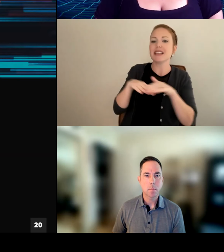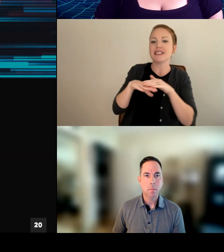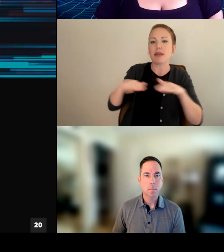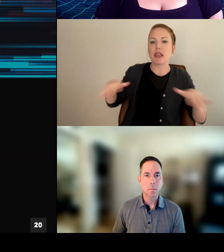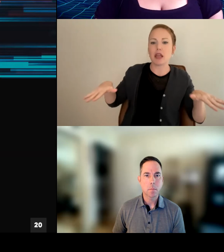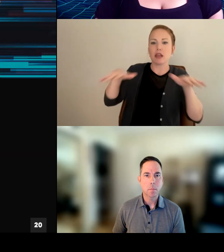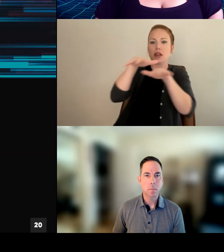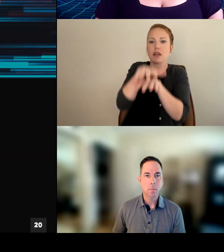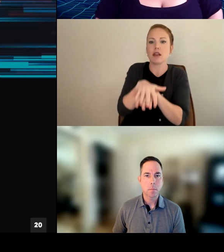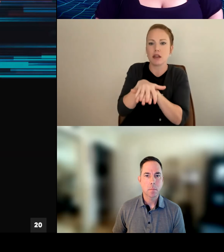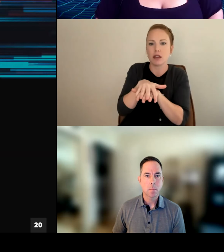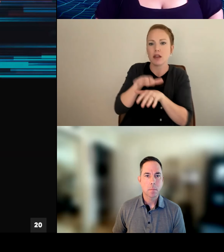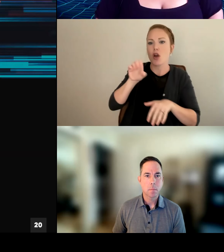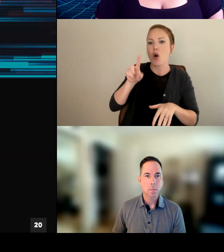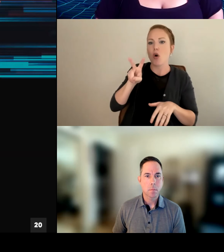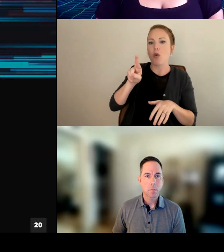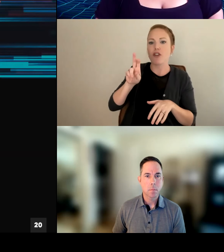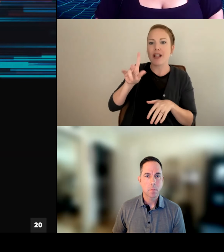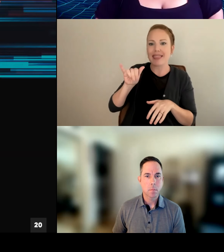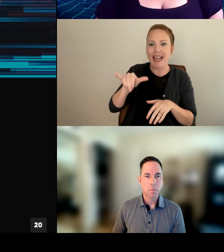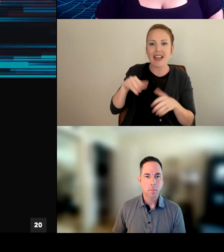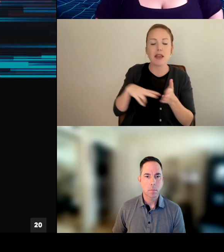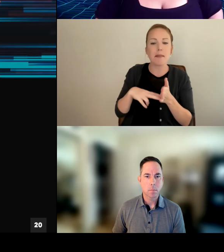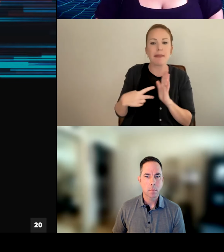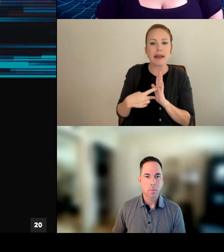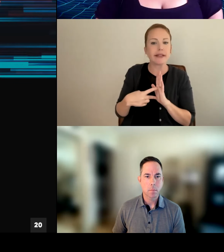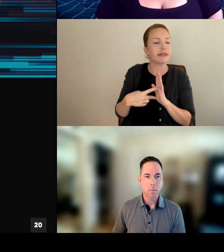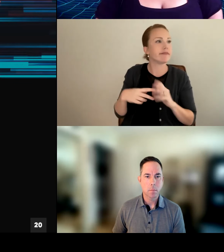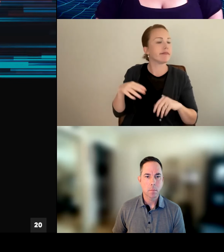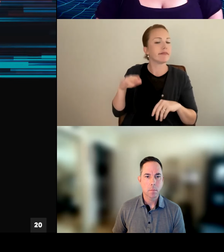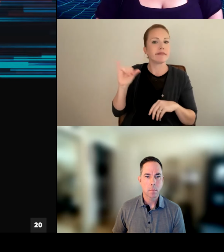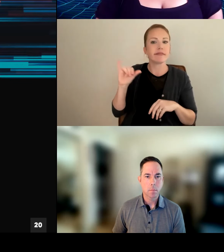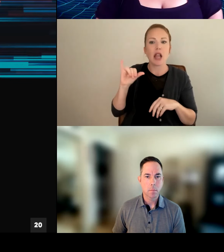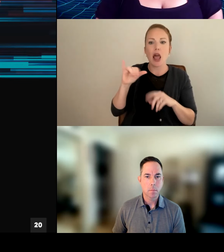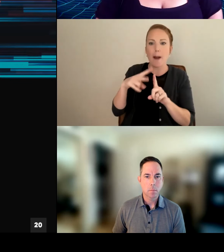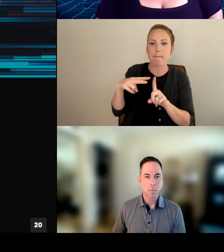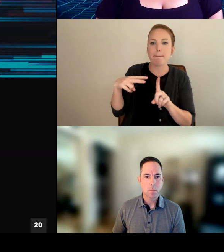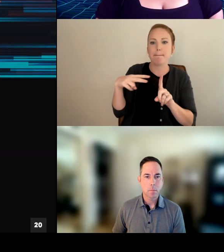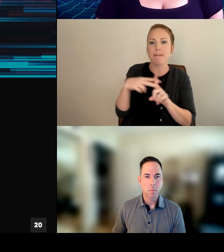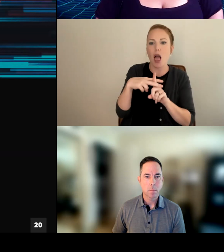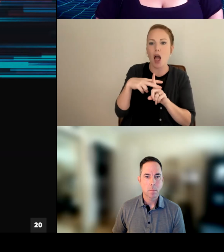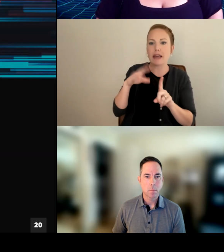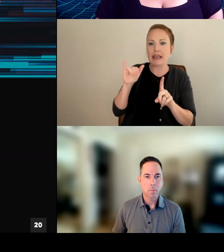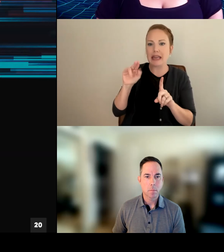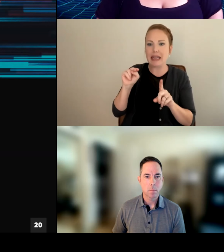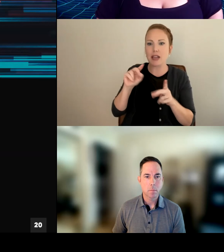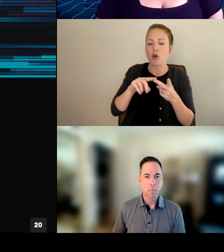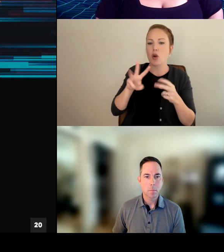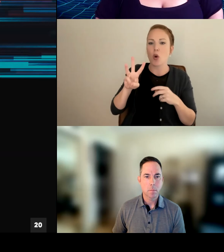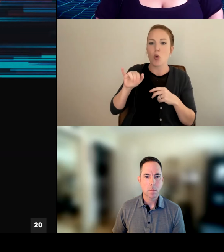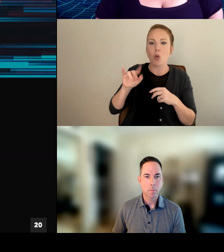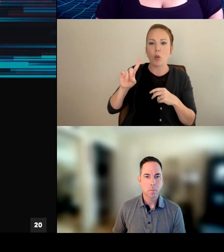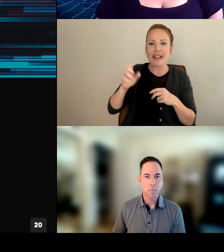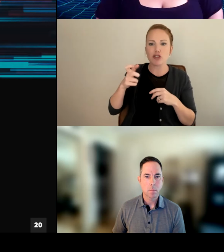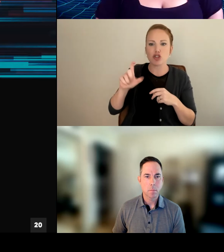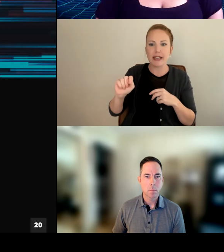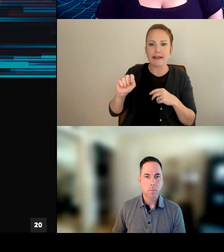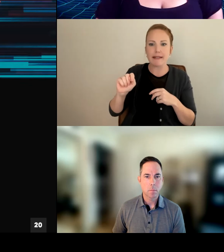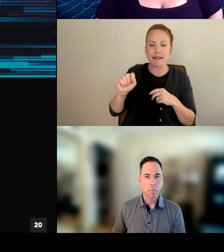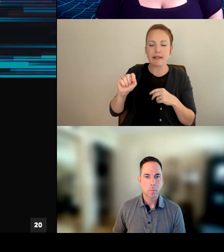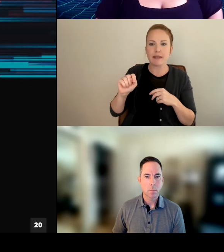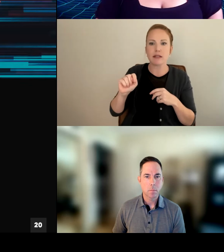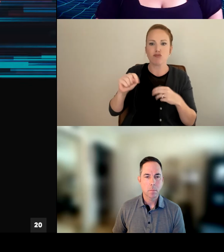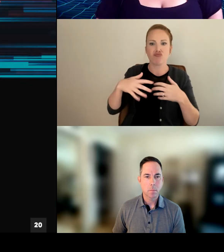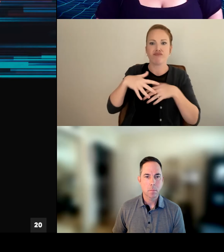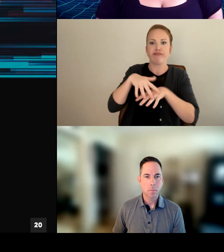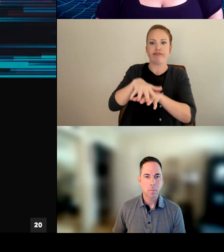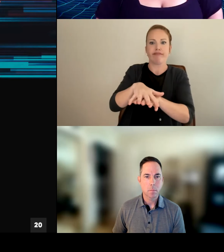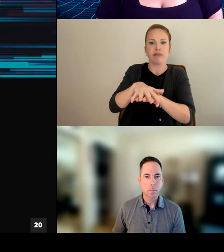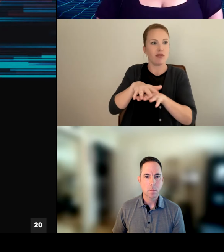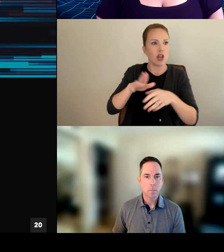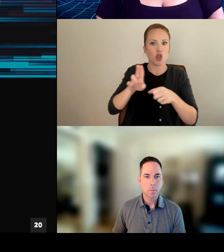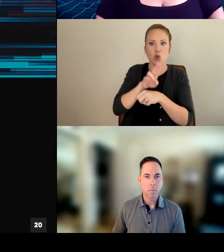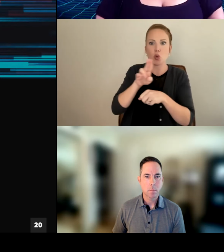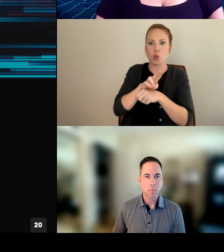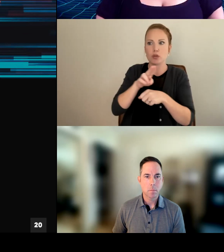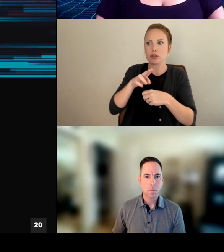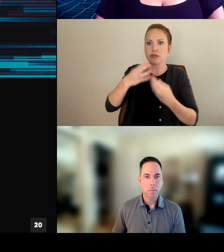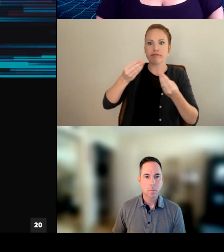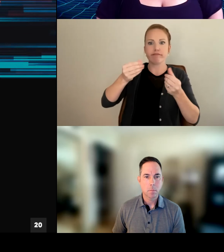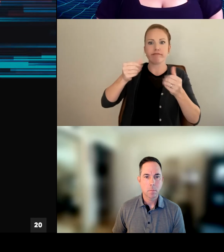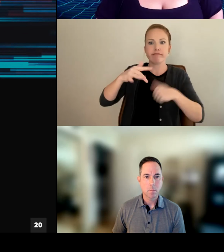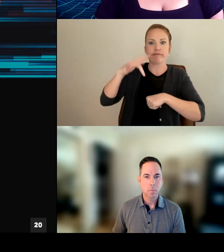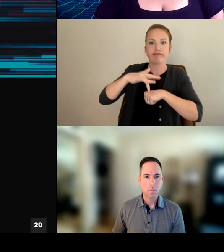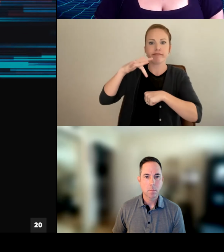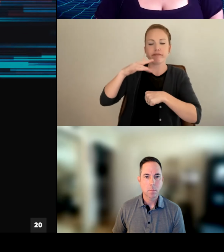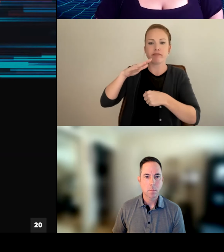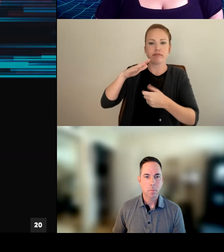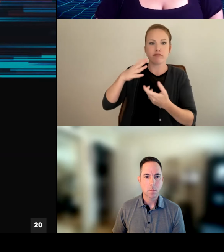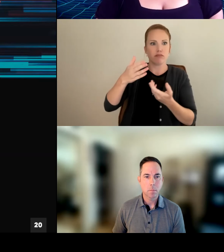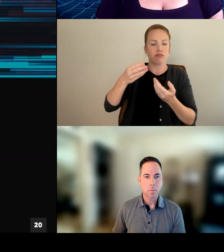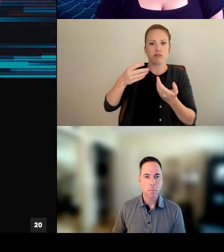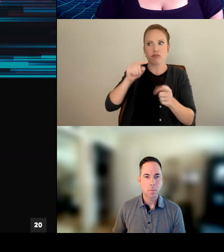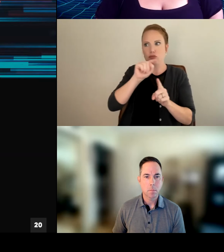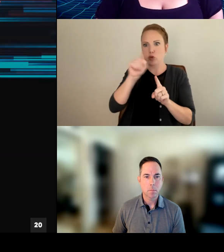Crystal: Yes. Thank you for clarifying that. Aaccessibility overlays are plug-ins or widgets that are used on sites to help bring accessibility to inaccessible sites. So